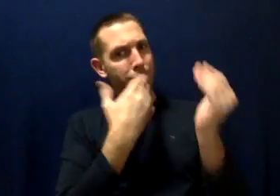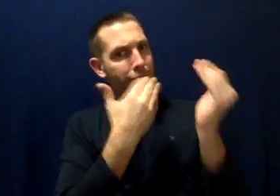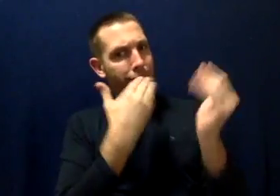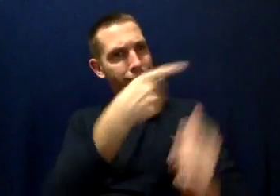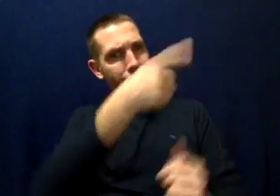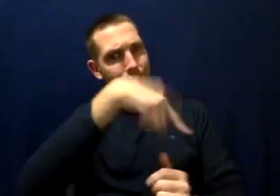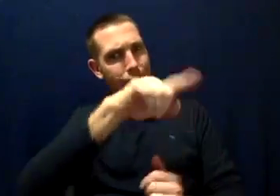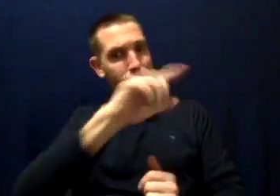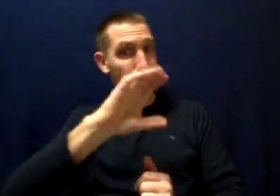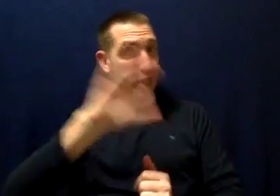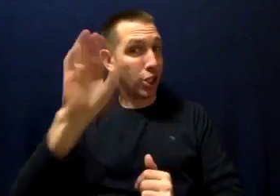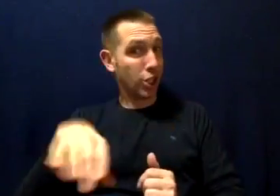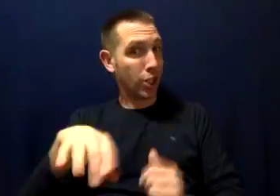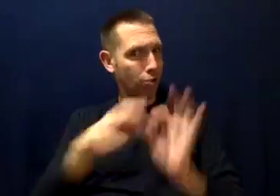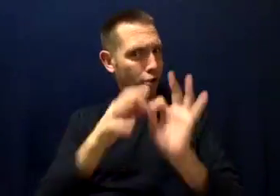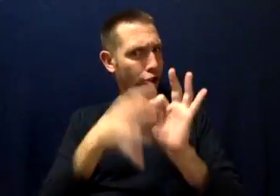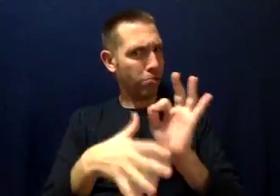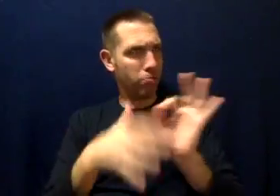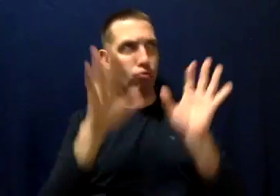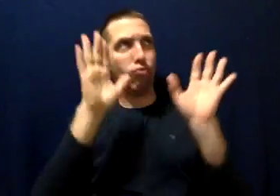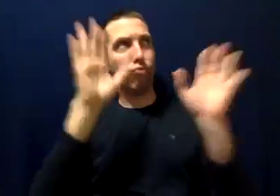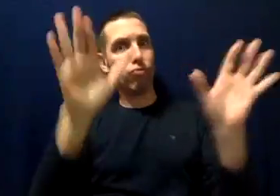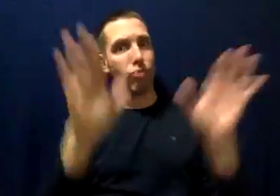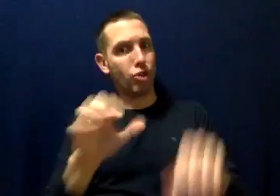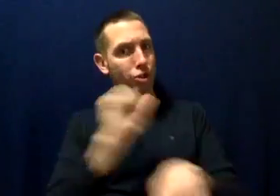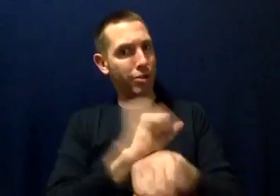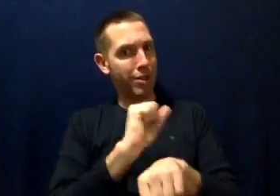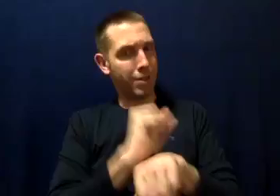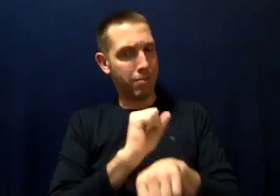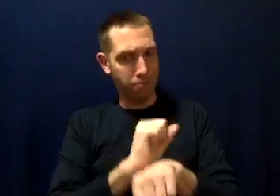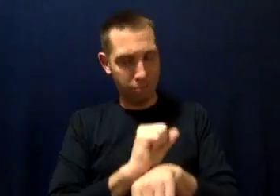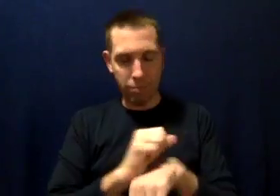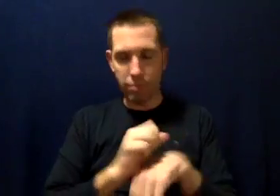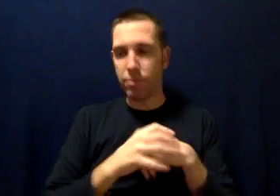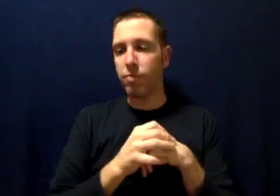and I'd like to give a big Thank You! to the Chicago interpreters. Great job!!